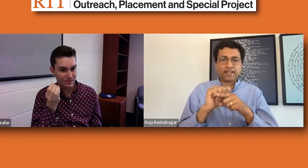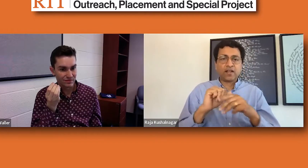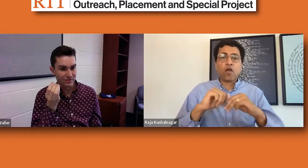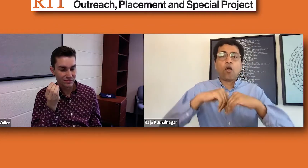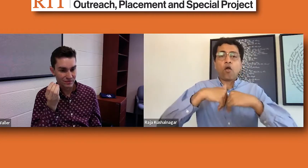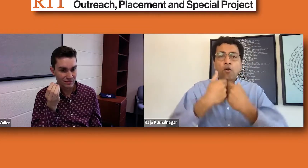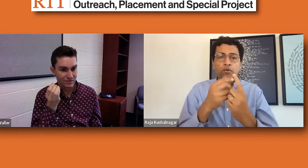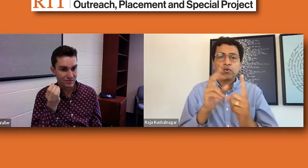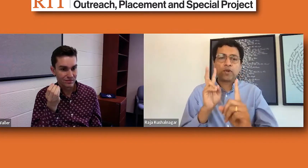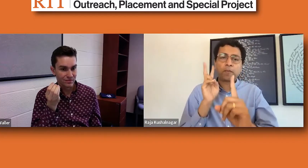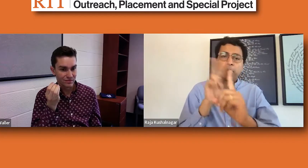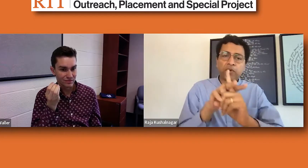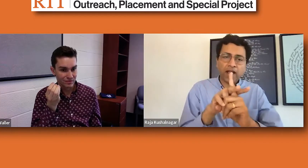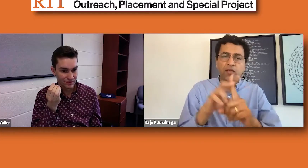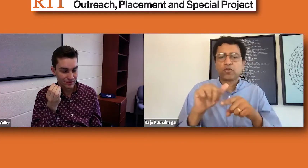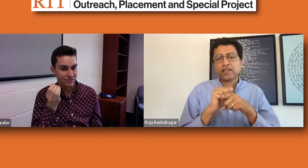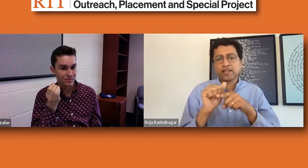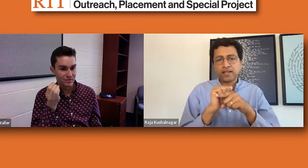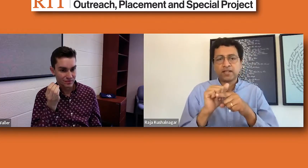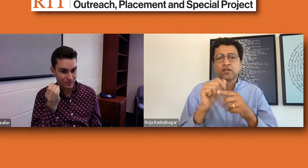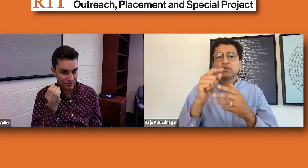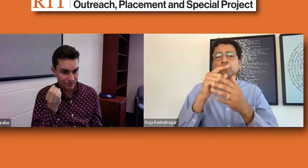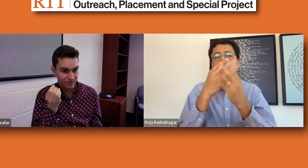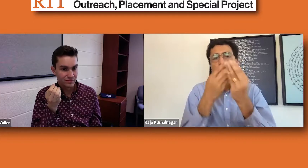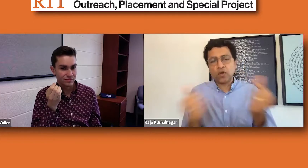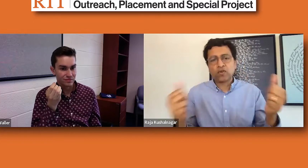once they've got the training that applies to their fields,